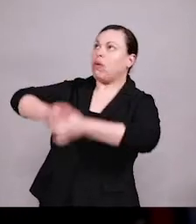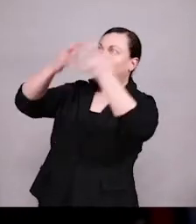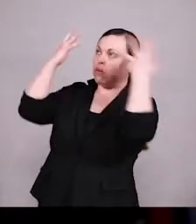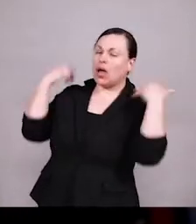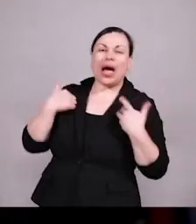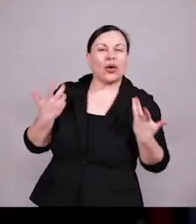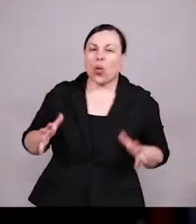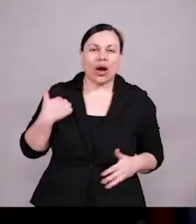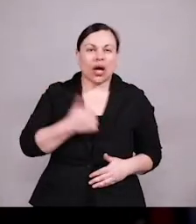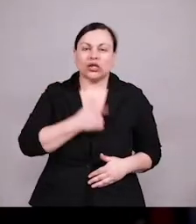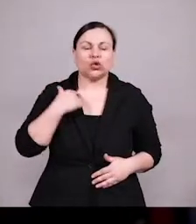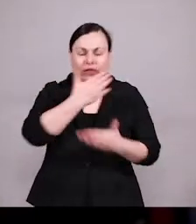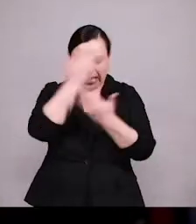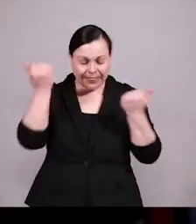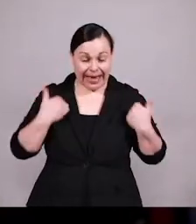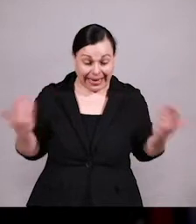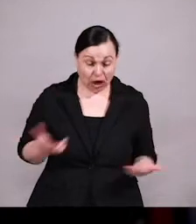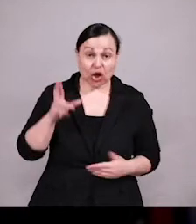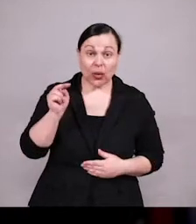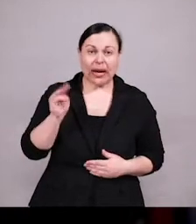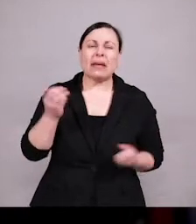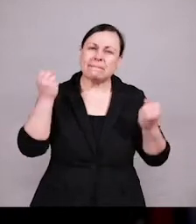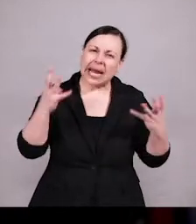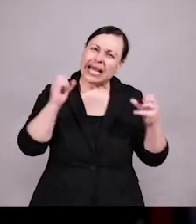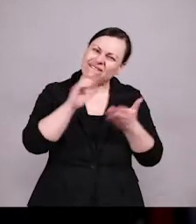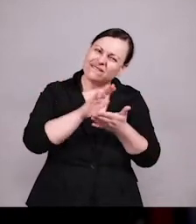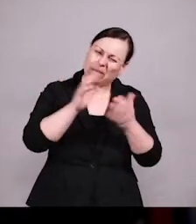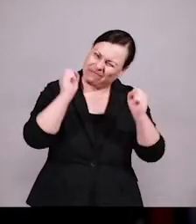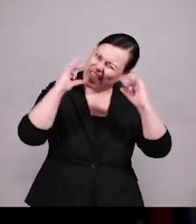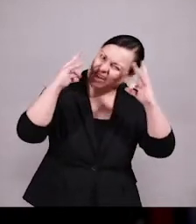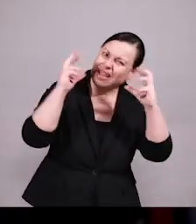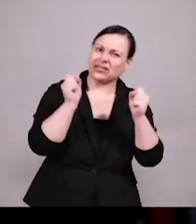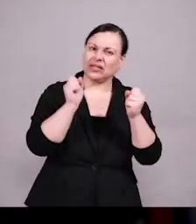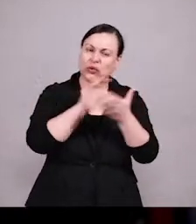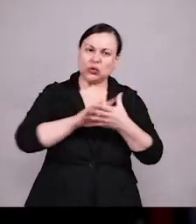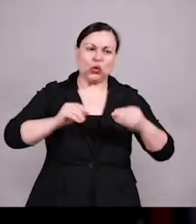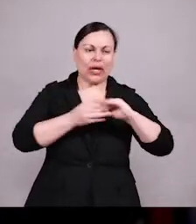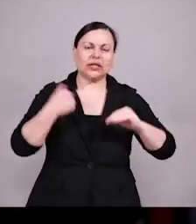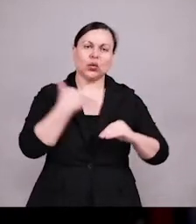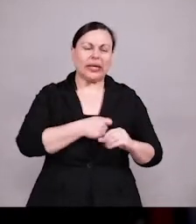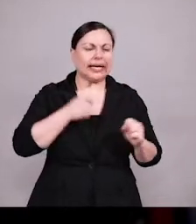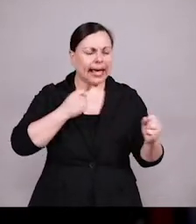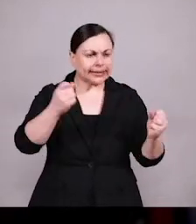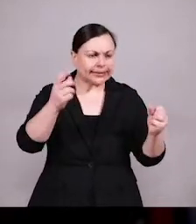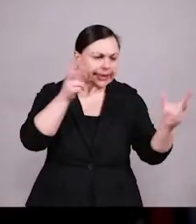that at UNM there are many fantastic stories to tell and wondrous discoveries to relate.